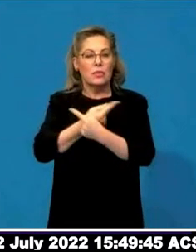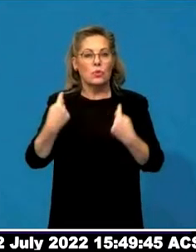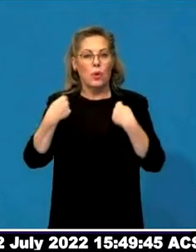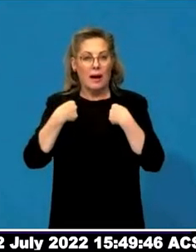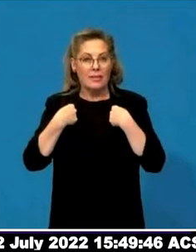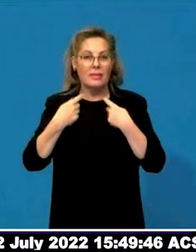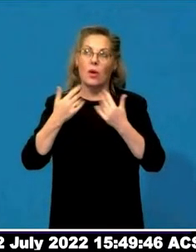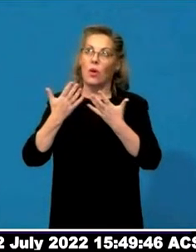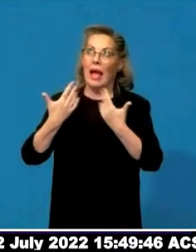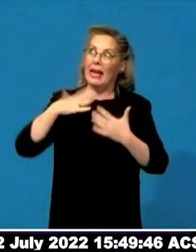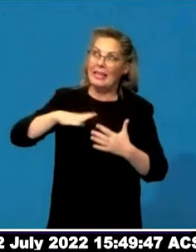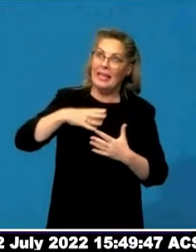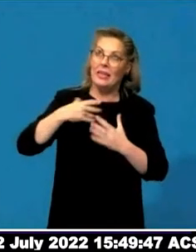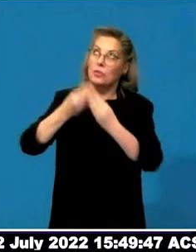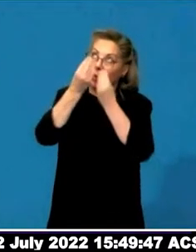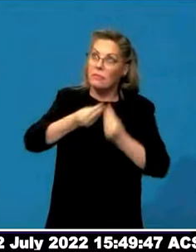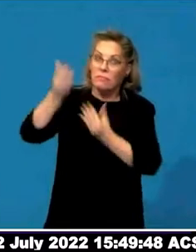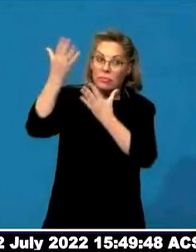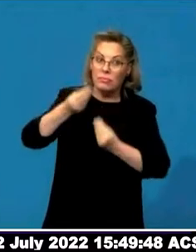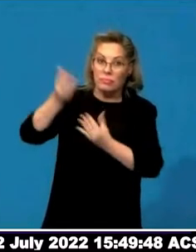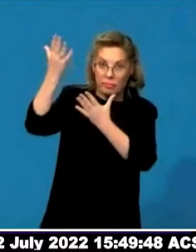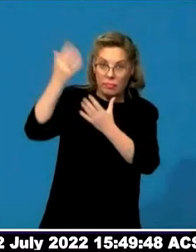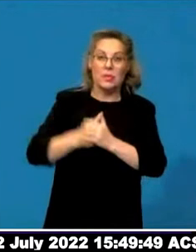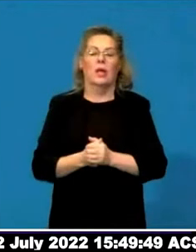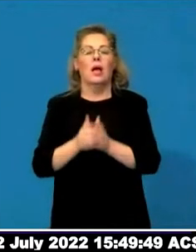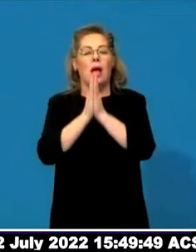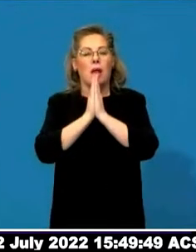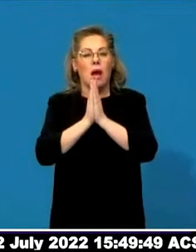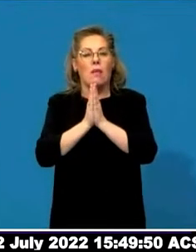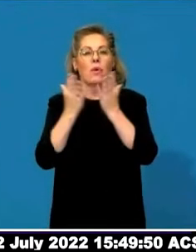I pray in Jesus' name, Lord, amen.